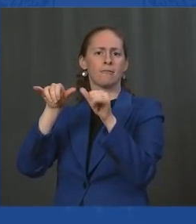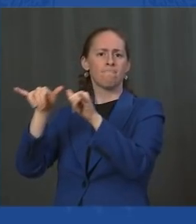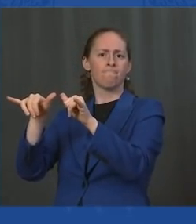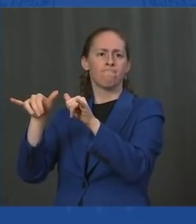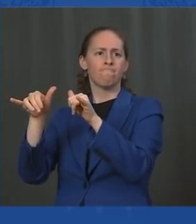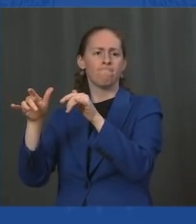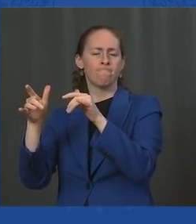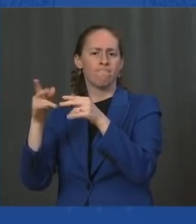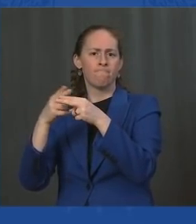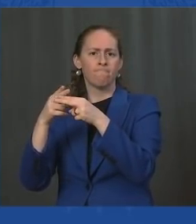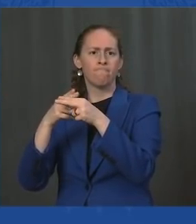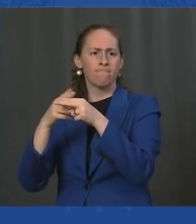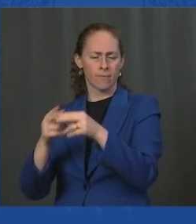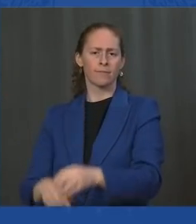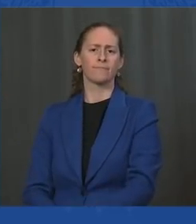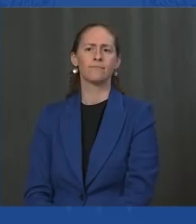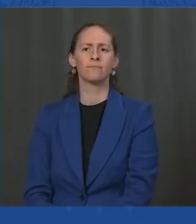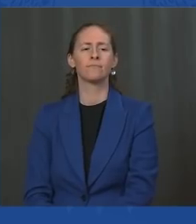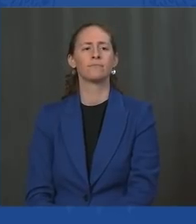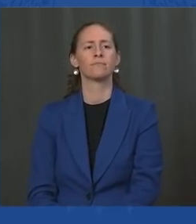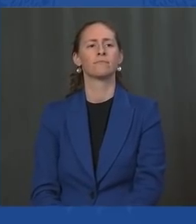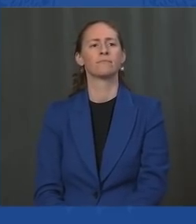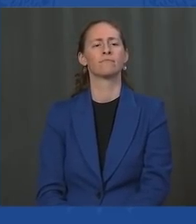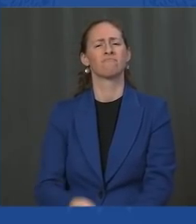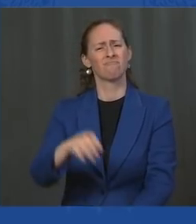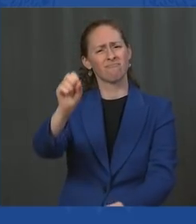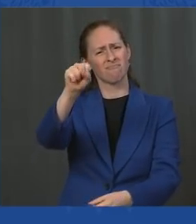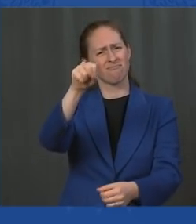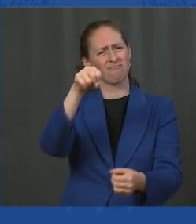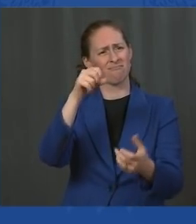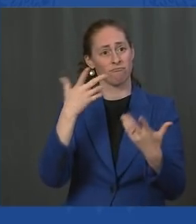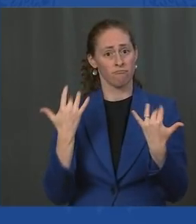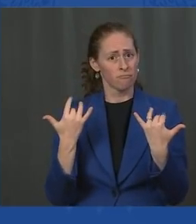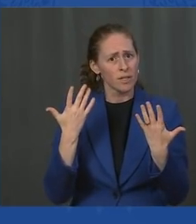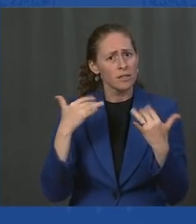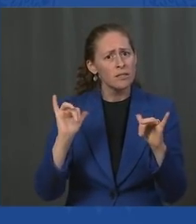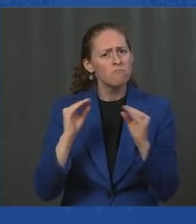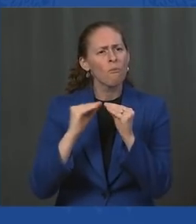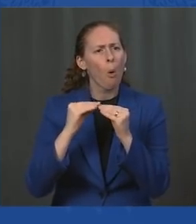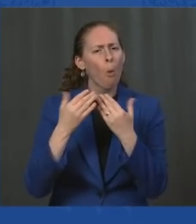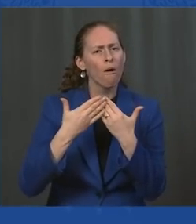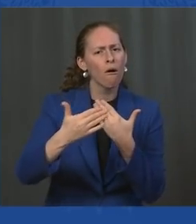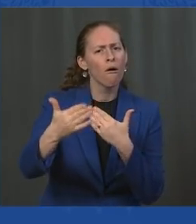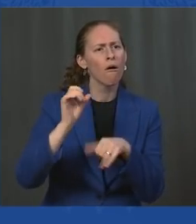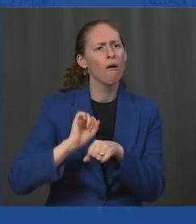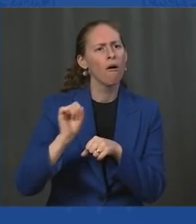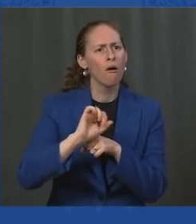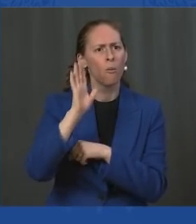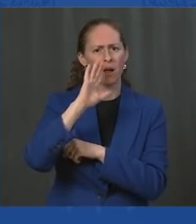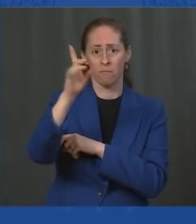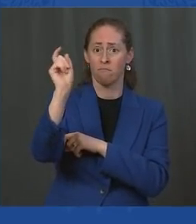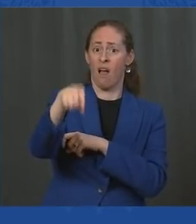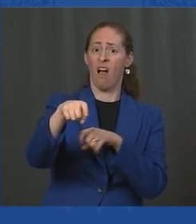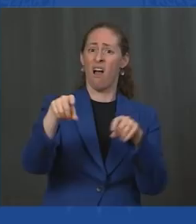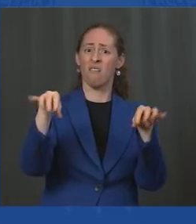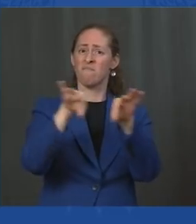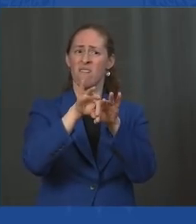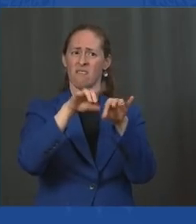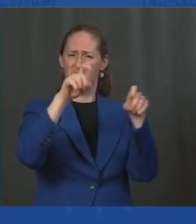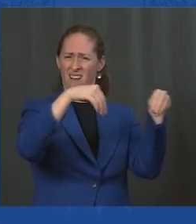in this response on our part. We need to get power restored. We need to get more food, fuel, and water deployed.